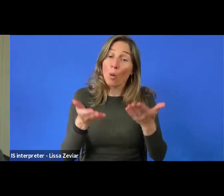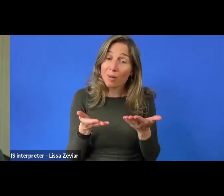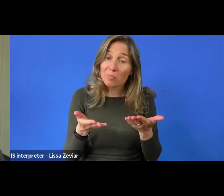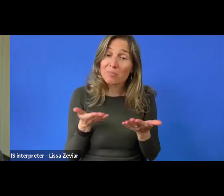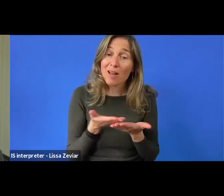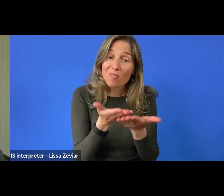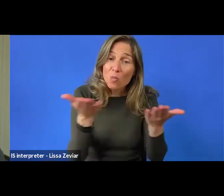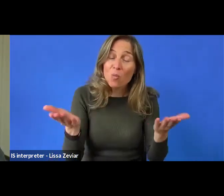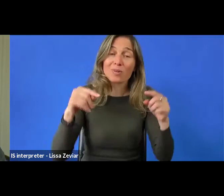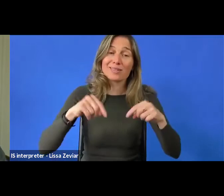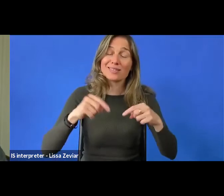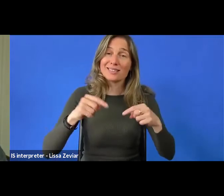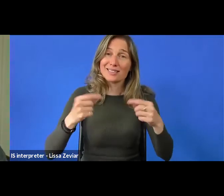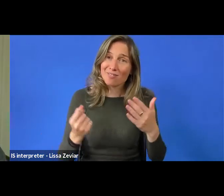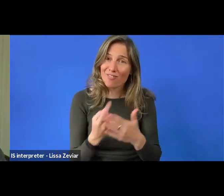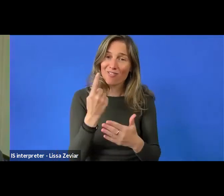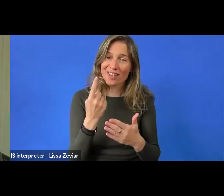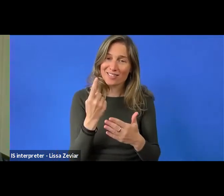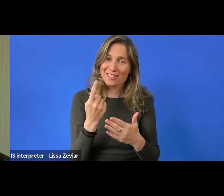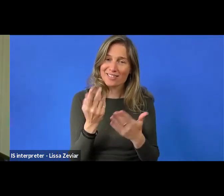I want to congratulate to both organisations